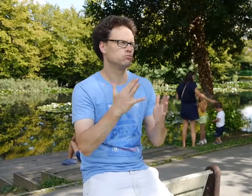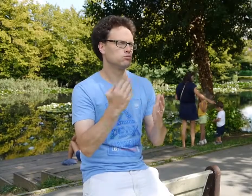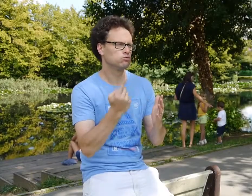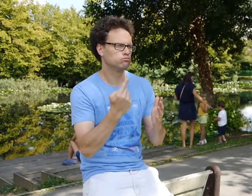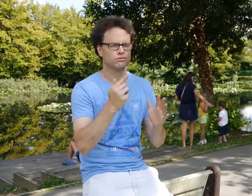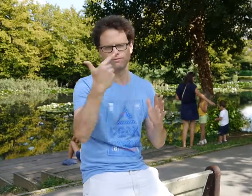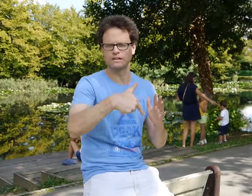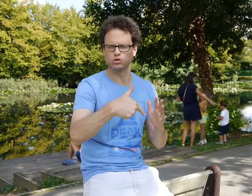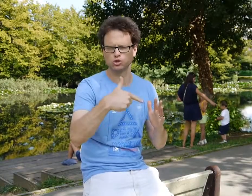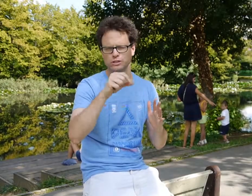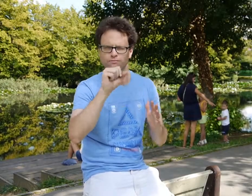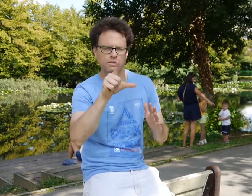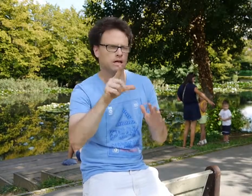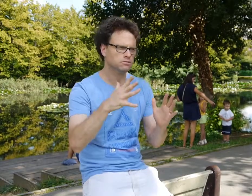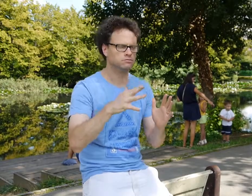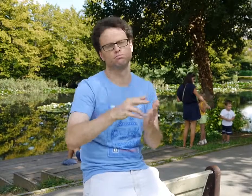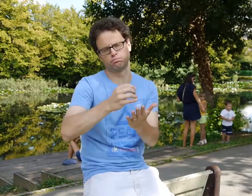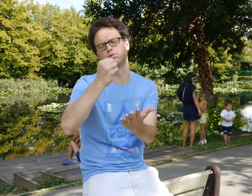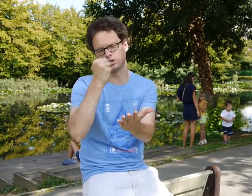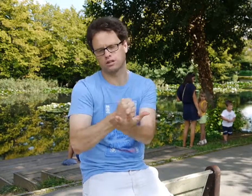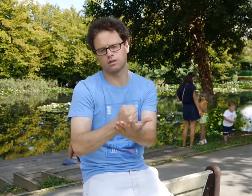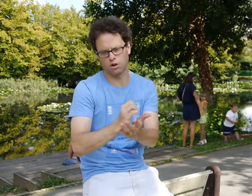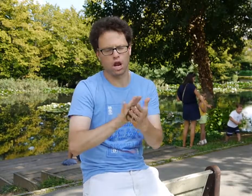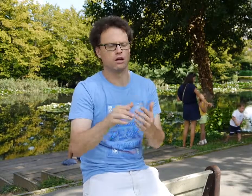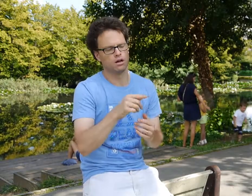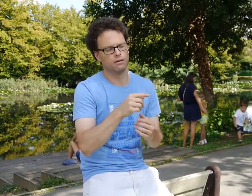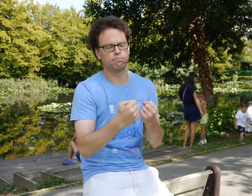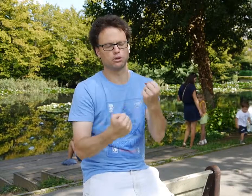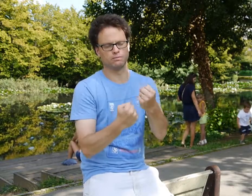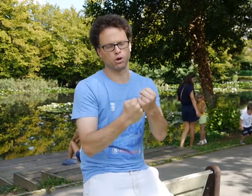In 2012 I have received the support decree